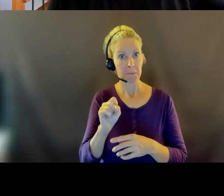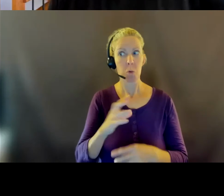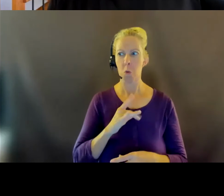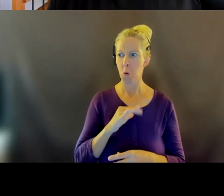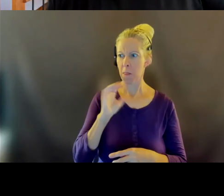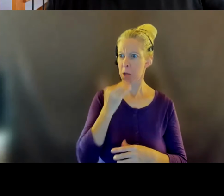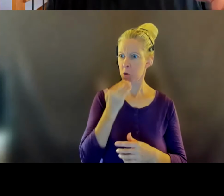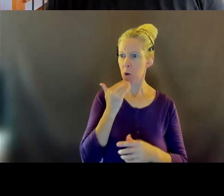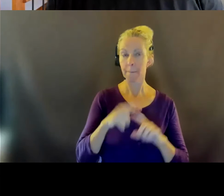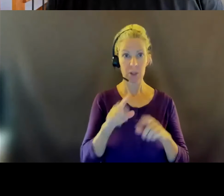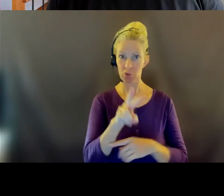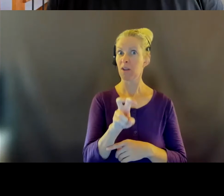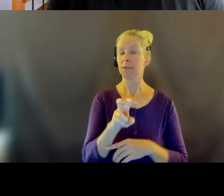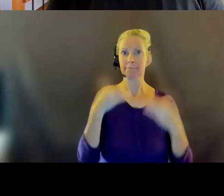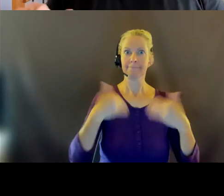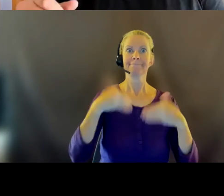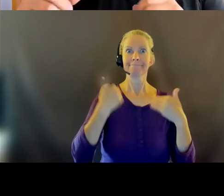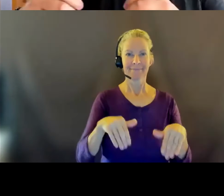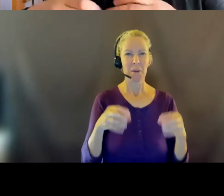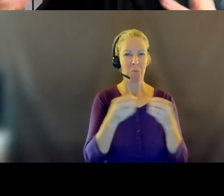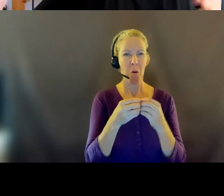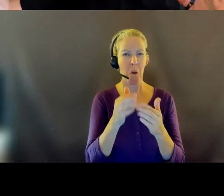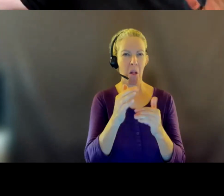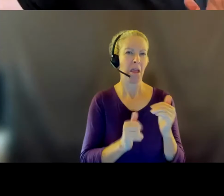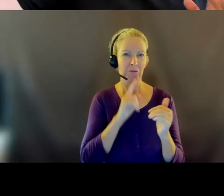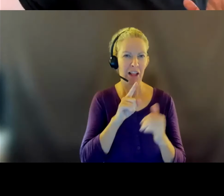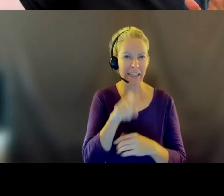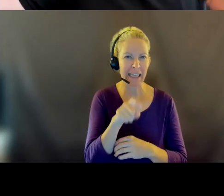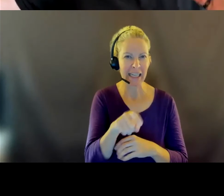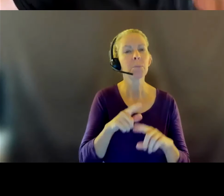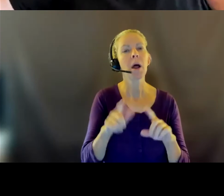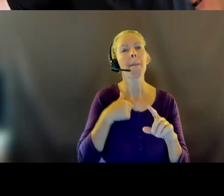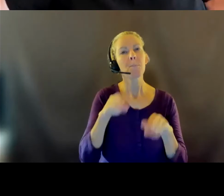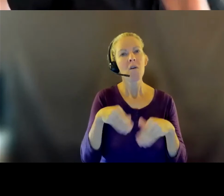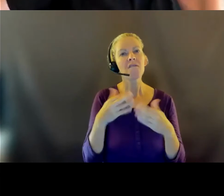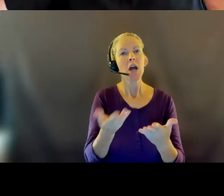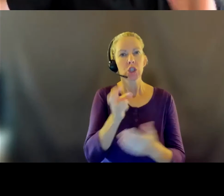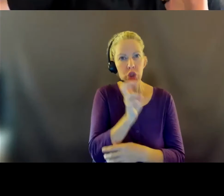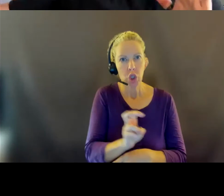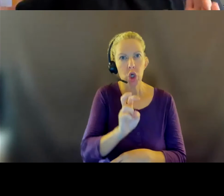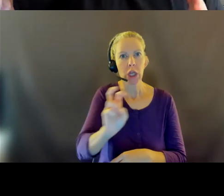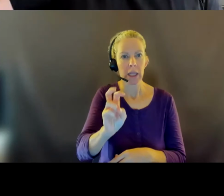Way more than you need to get started. What I'm giving you is a journey to go from where you are, wherever that might be, to